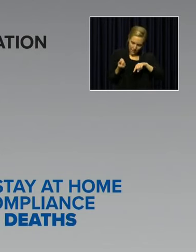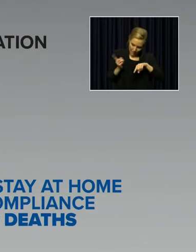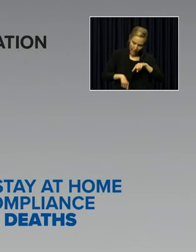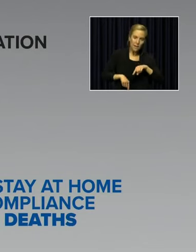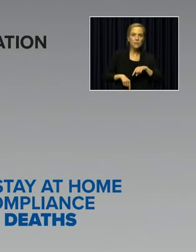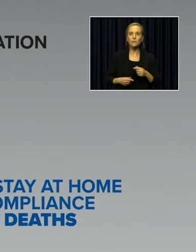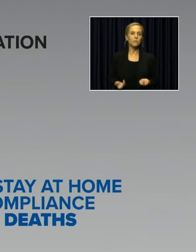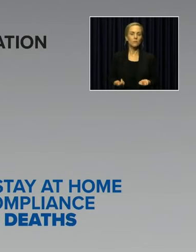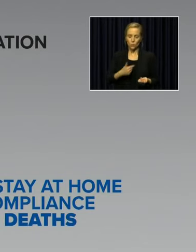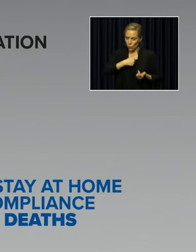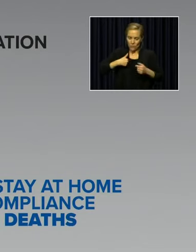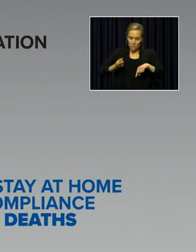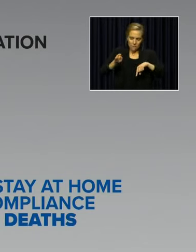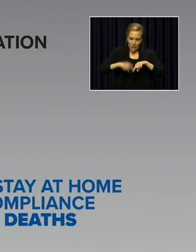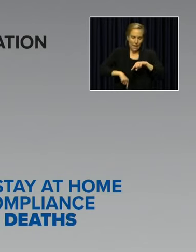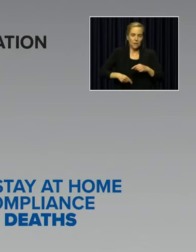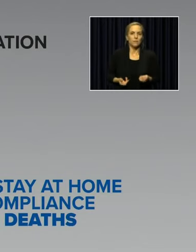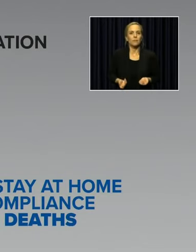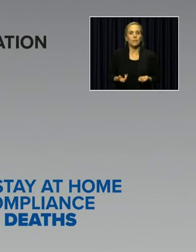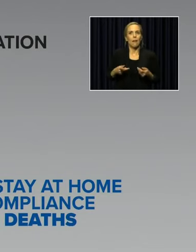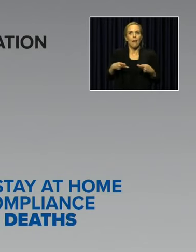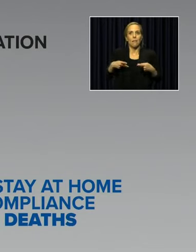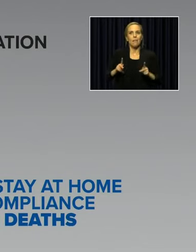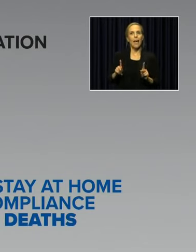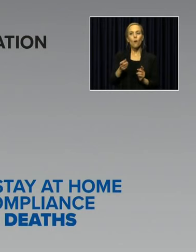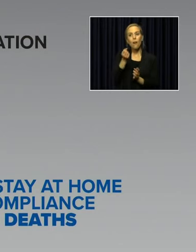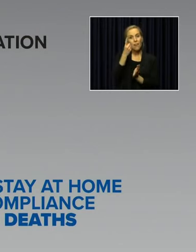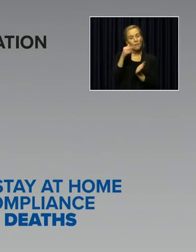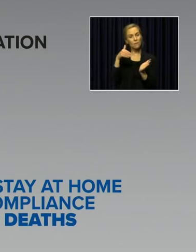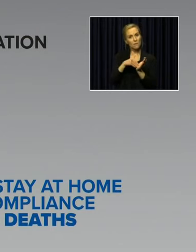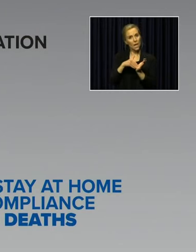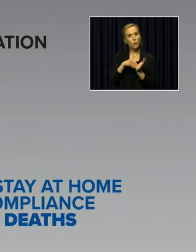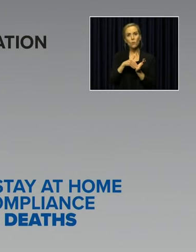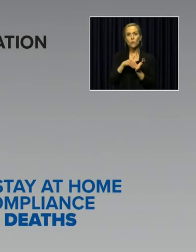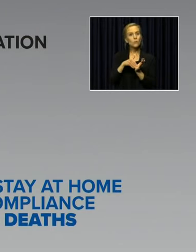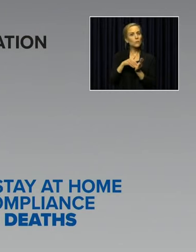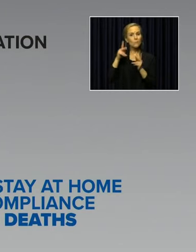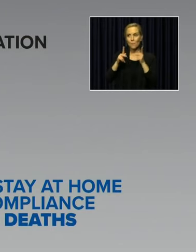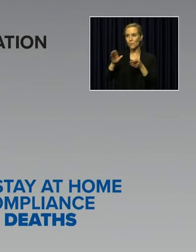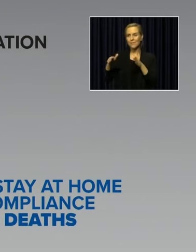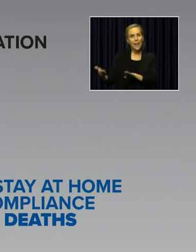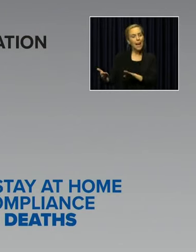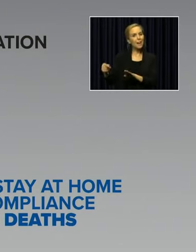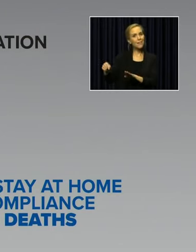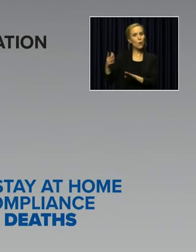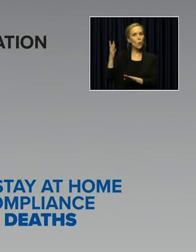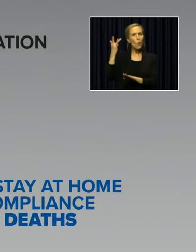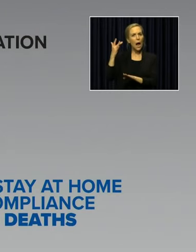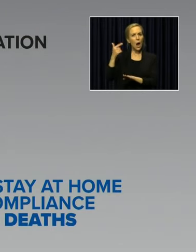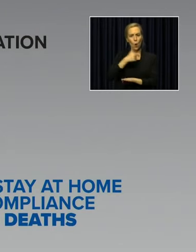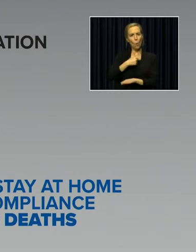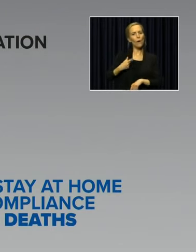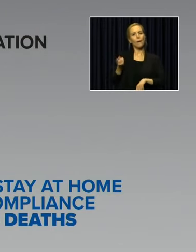COMPARED TO EACH OTHER. THIS IS SHOWING US KENTUCKY VERSUS A NUMBER OF OTHER STATES.